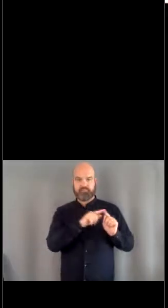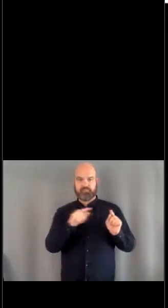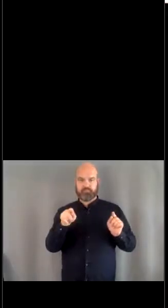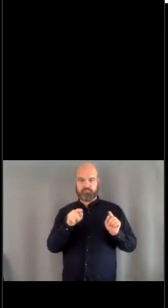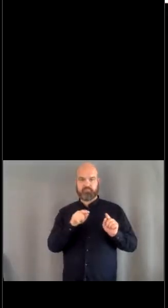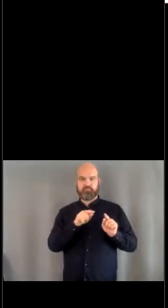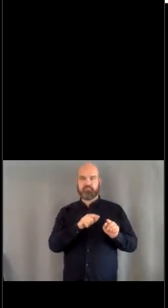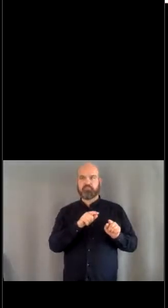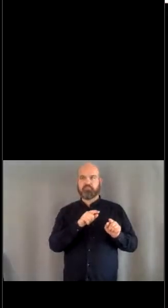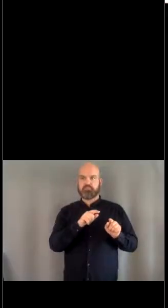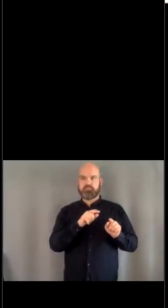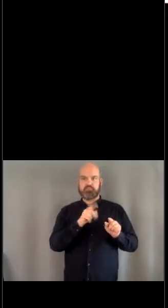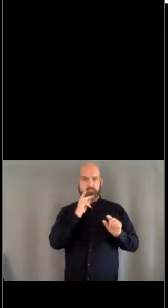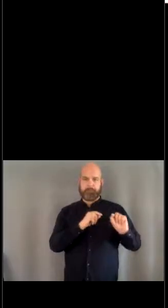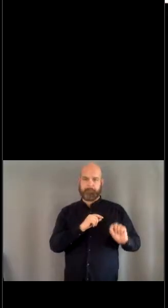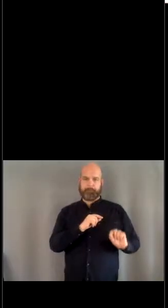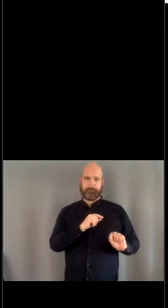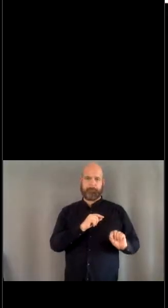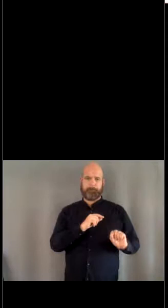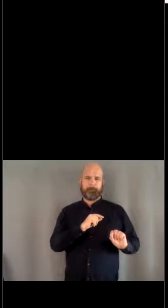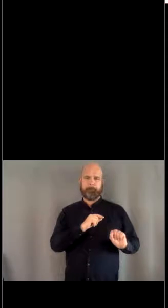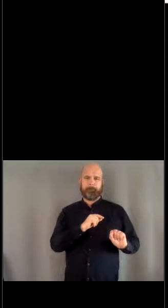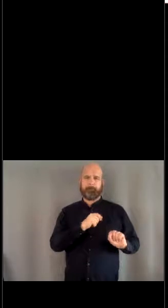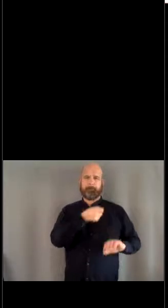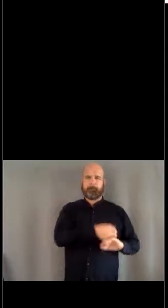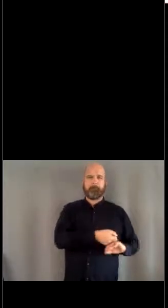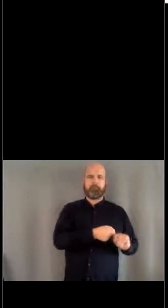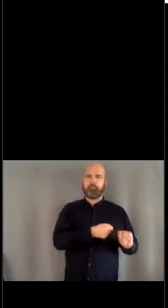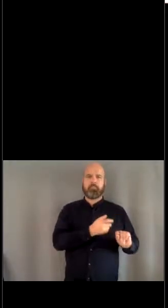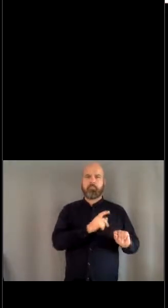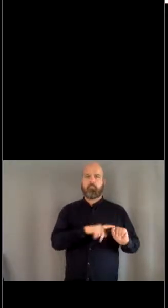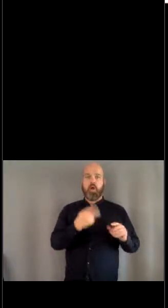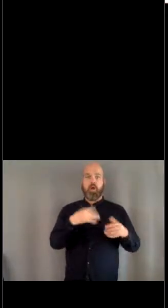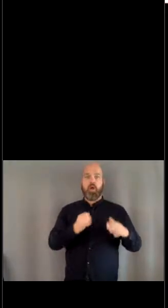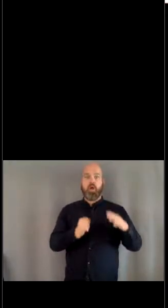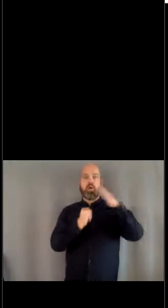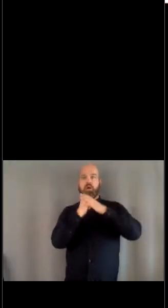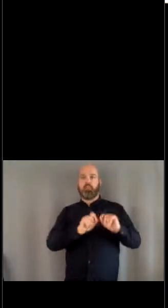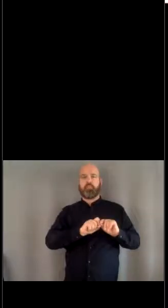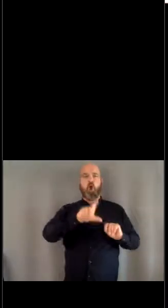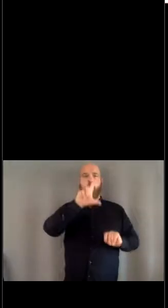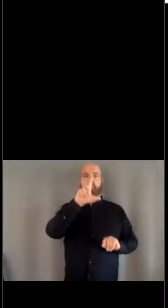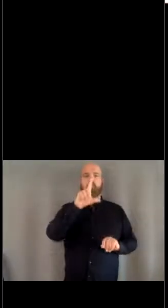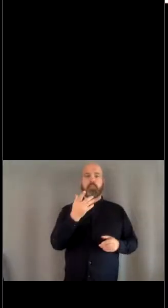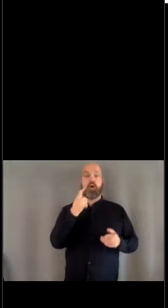but the max amount was huge. And the same thing with persons with deafblindness, why is that?